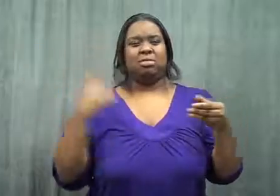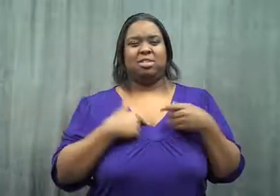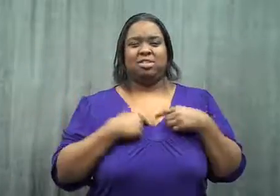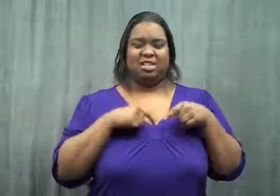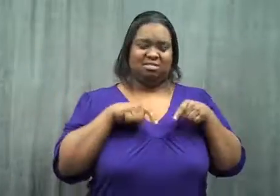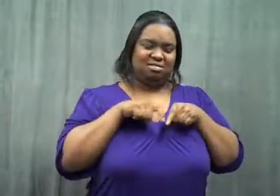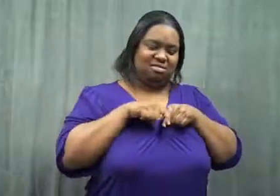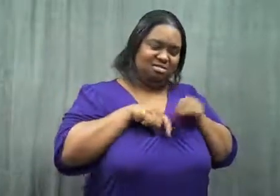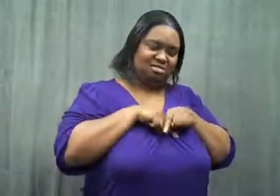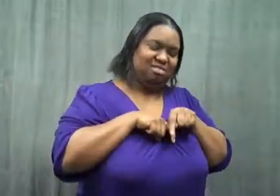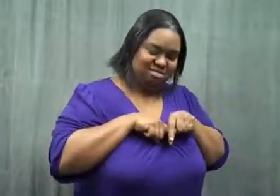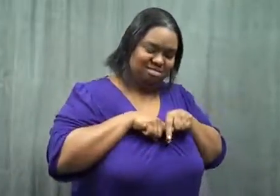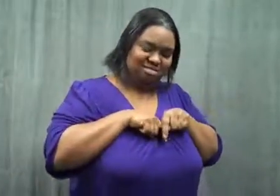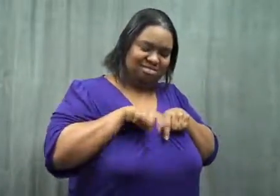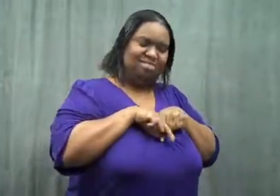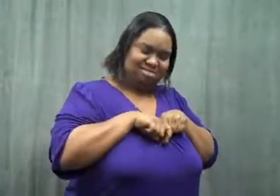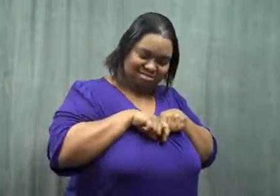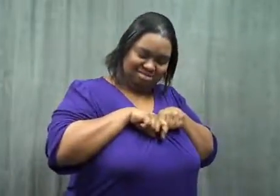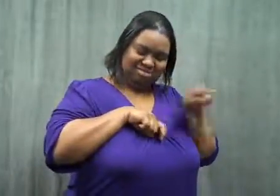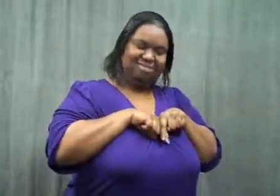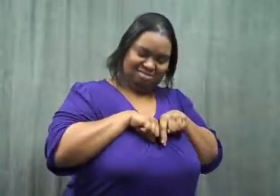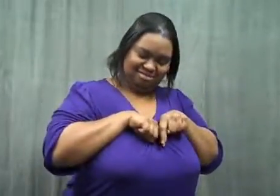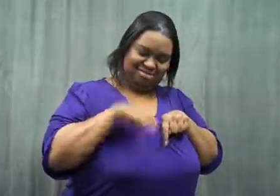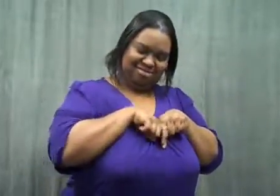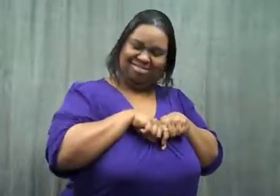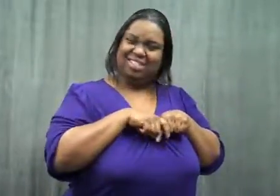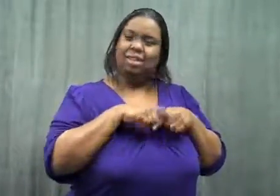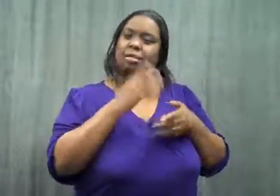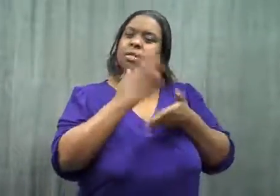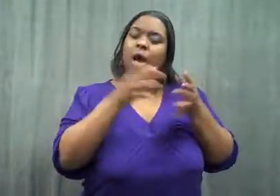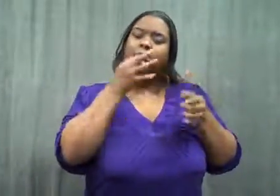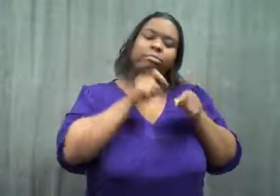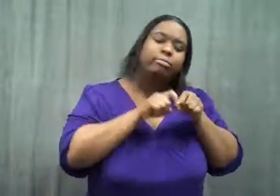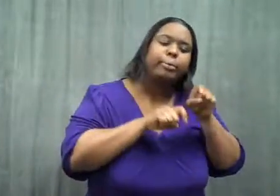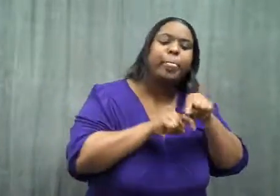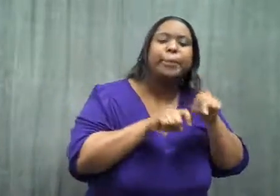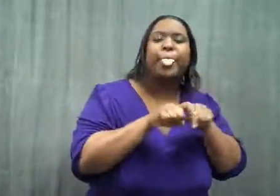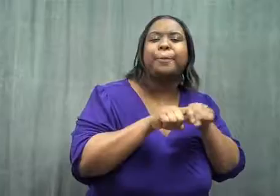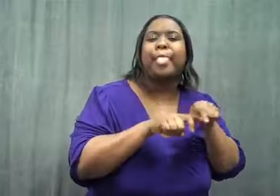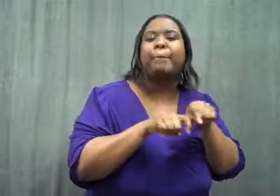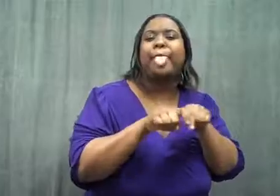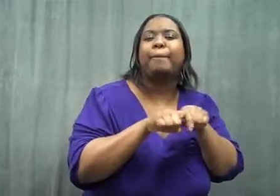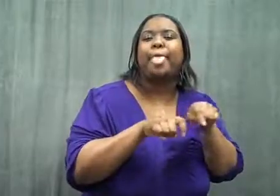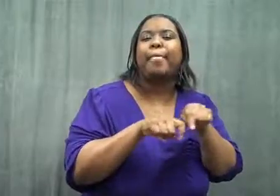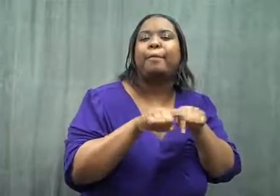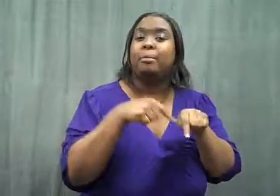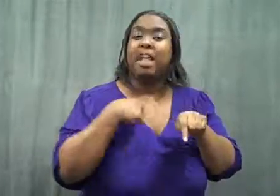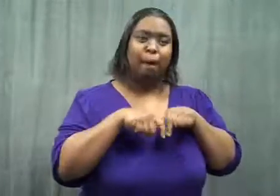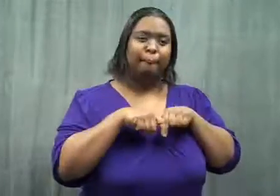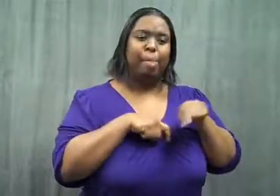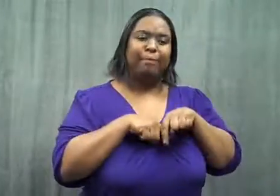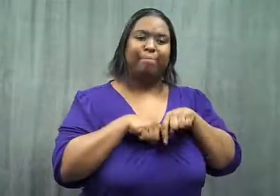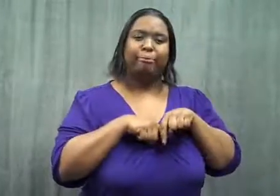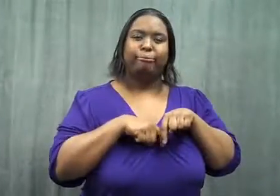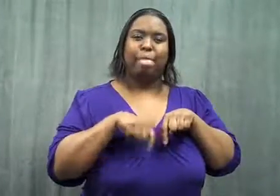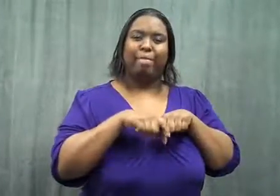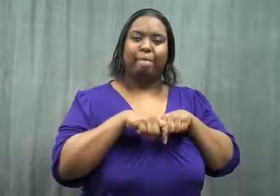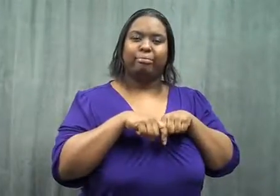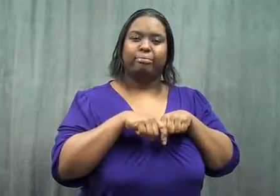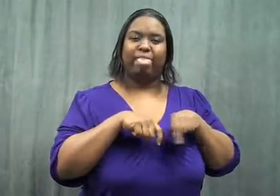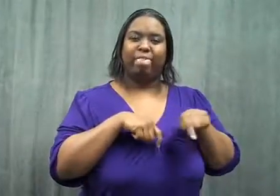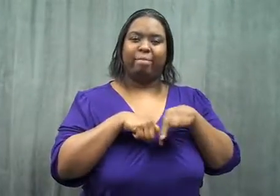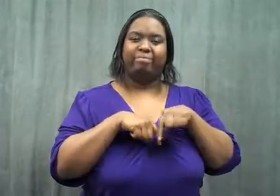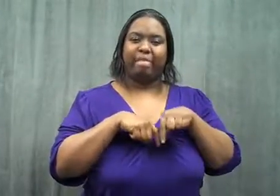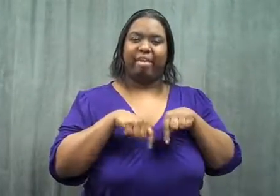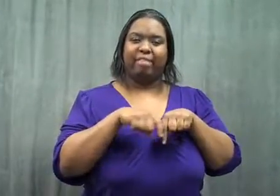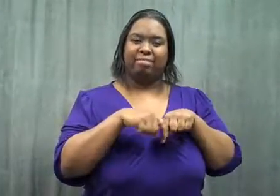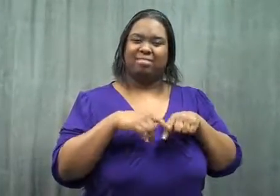I had to bump them together to walk like that. Not like other women.